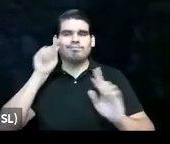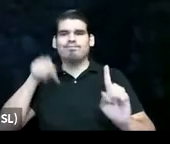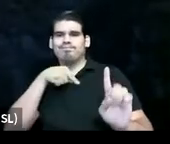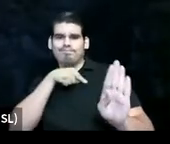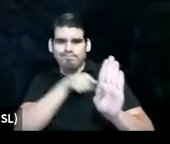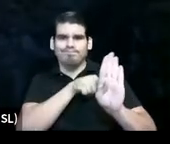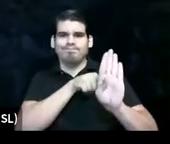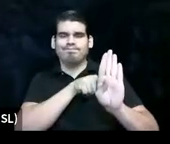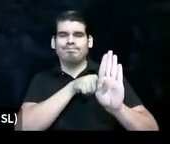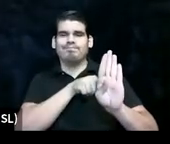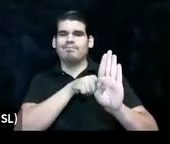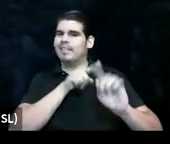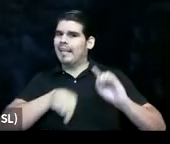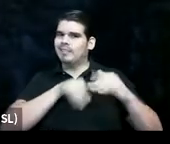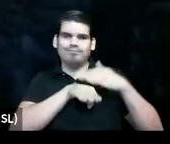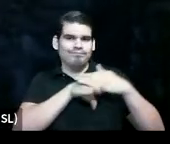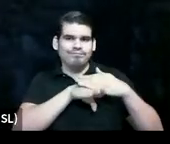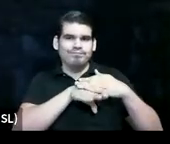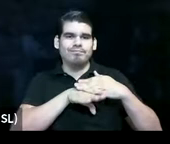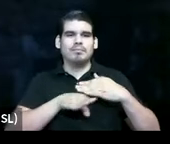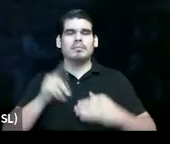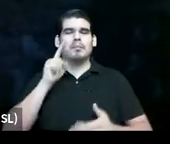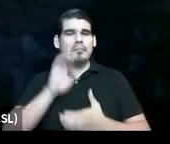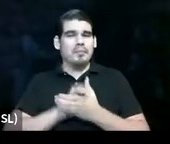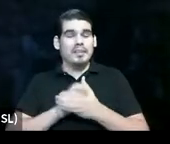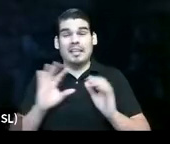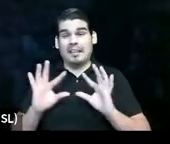divide in the higher education, then by the Education Trust West organization.